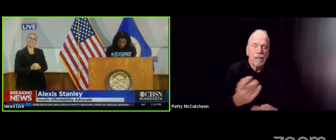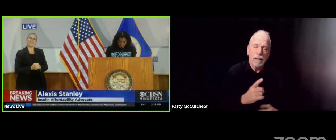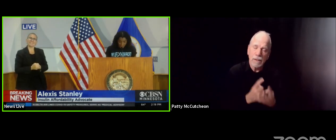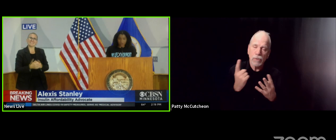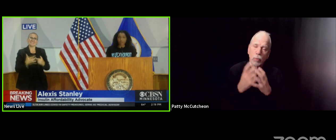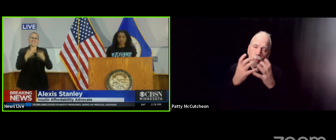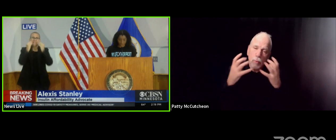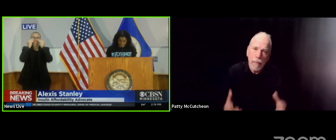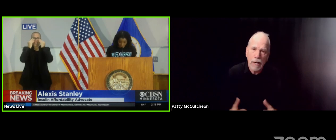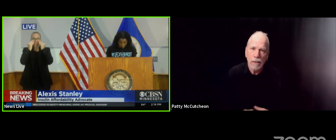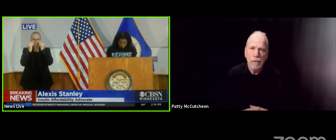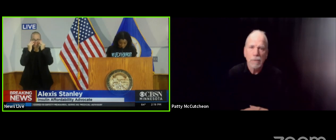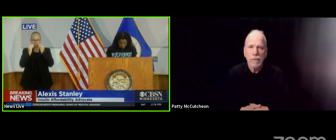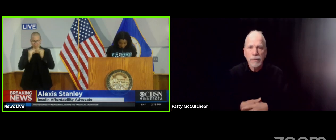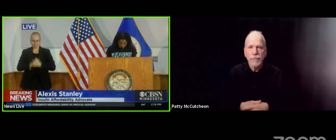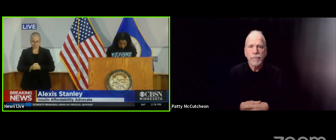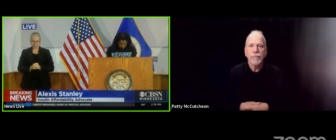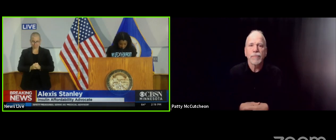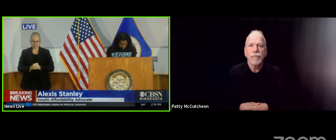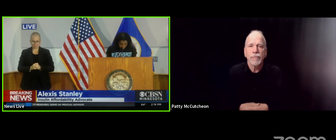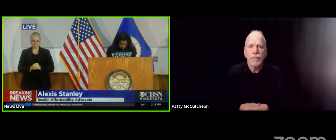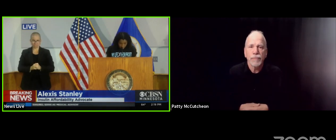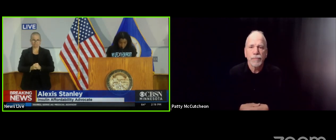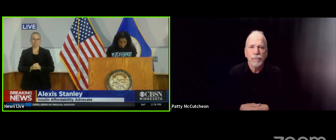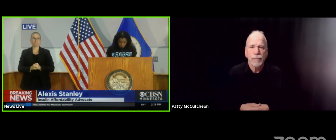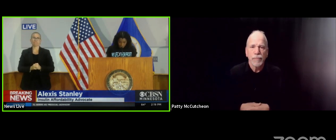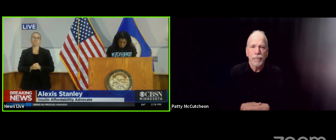I'M NOT FAR FROM WHERE HE WAS WHEN HE WAS RATIONING HIS